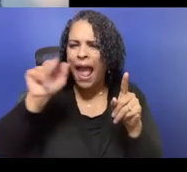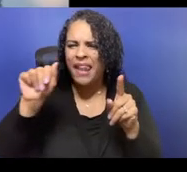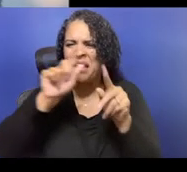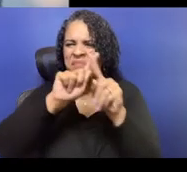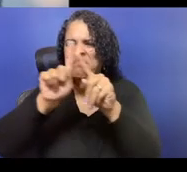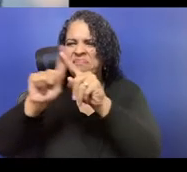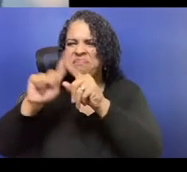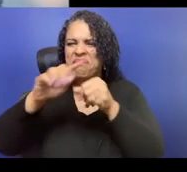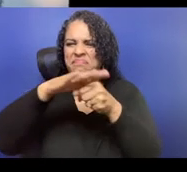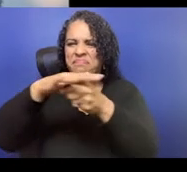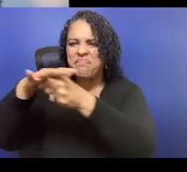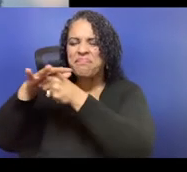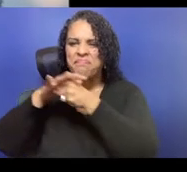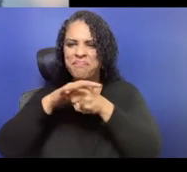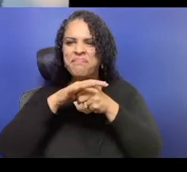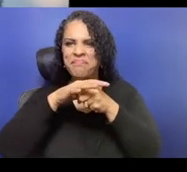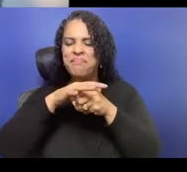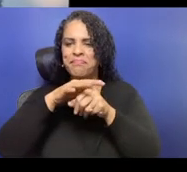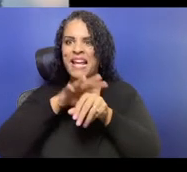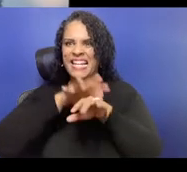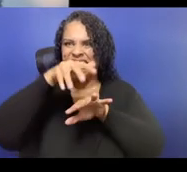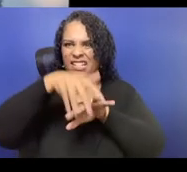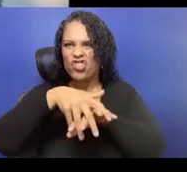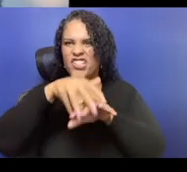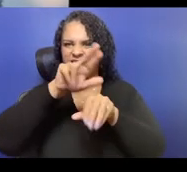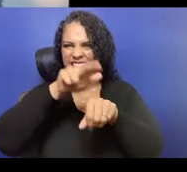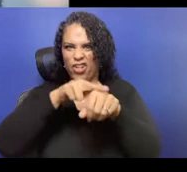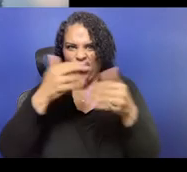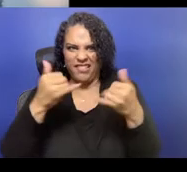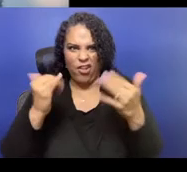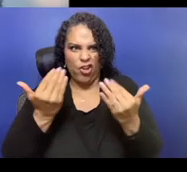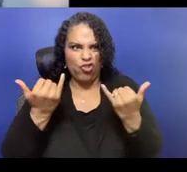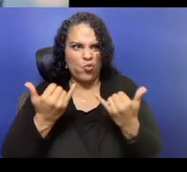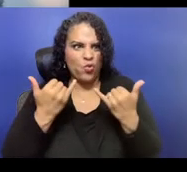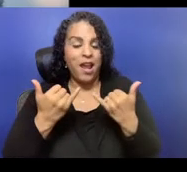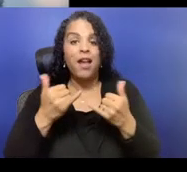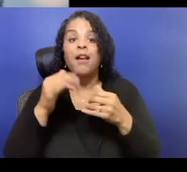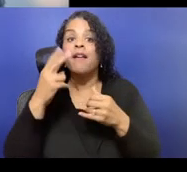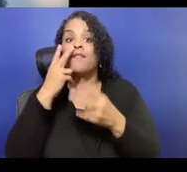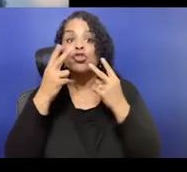in the chat box, using your name, pronouns, and any land acknowledgement you'd like to give.